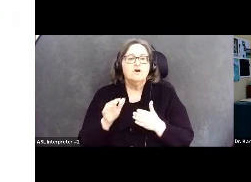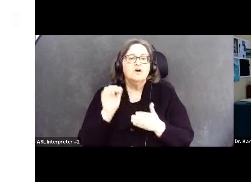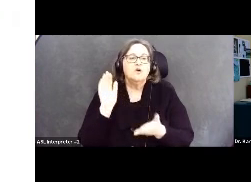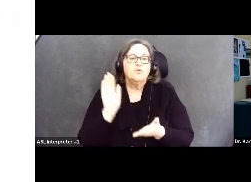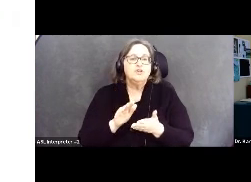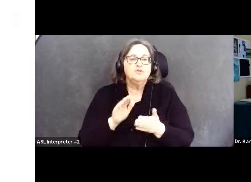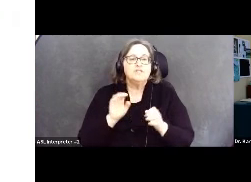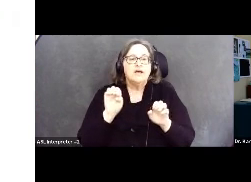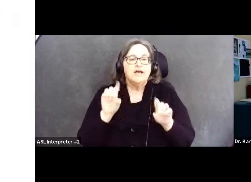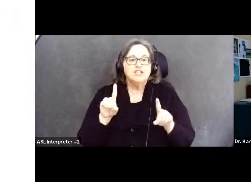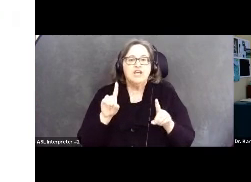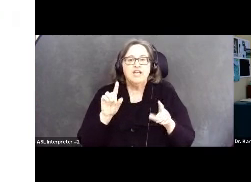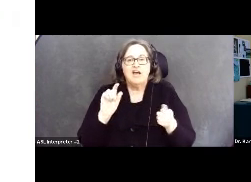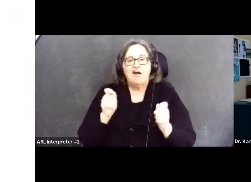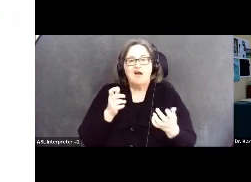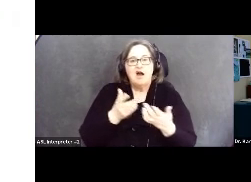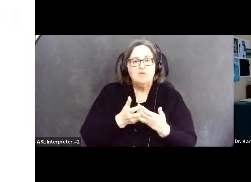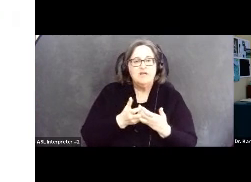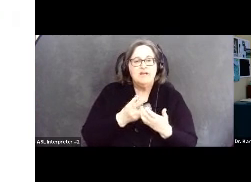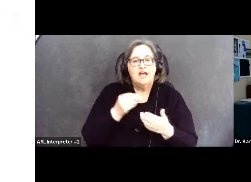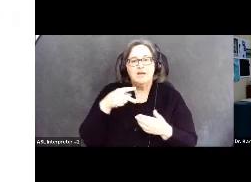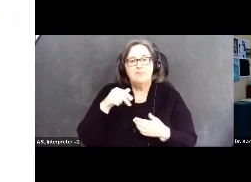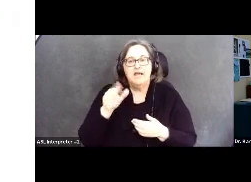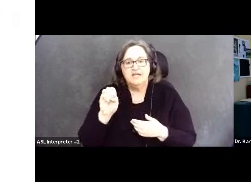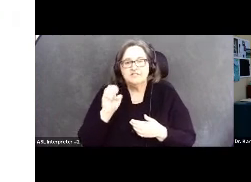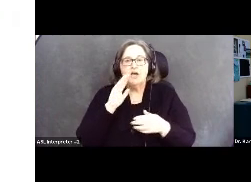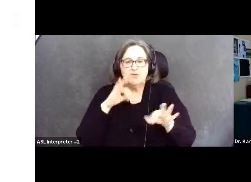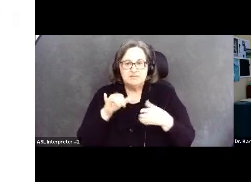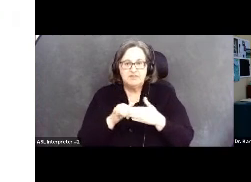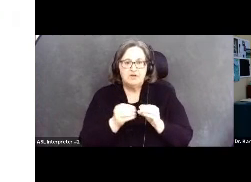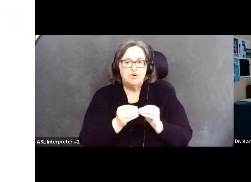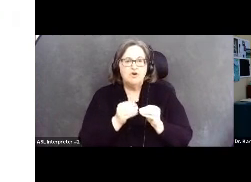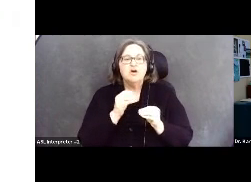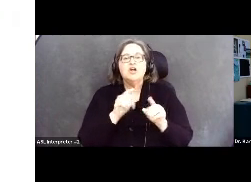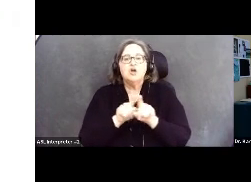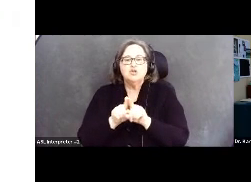little bit about that as I go through my talk, and also the co owner of get schooled on concussions.